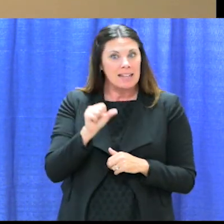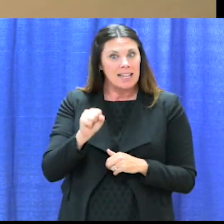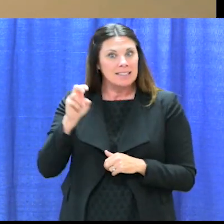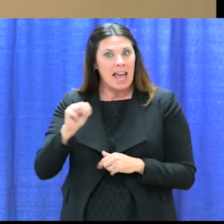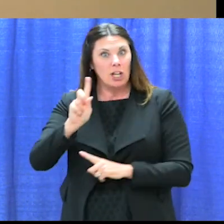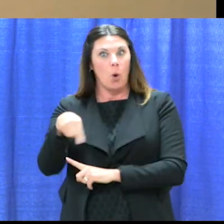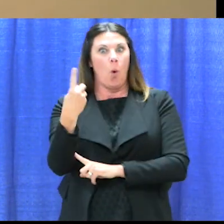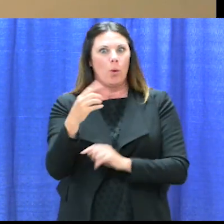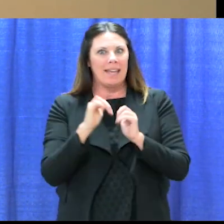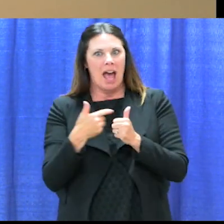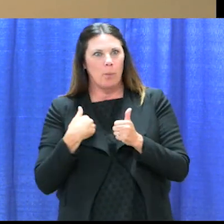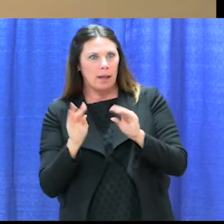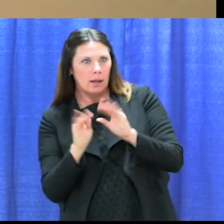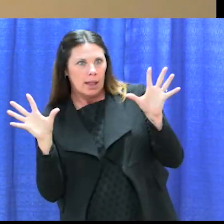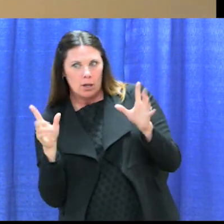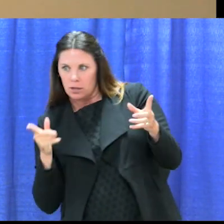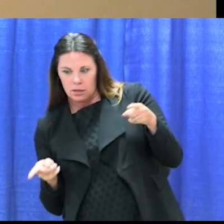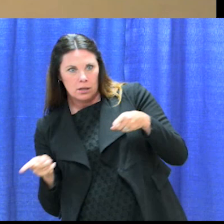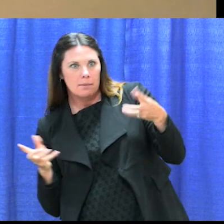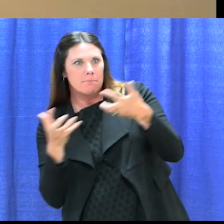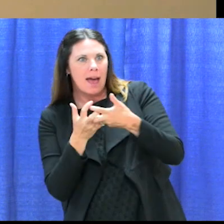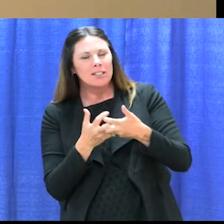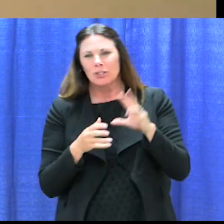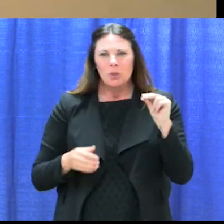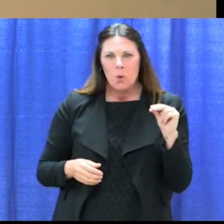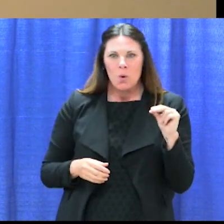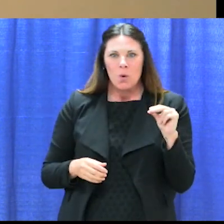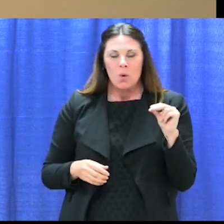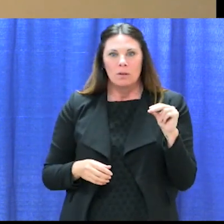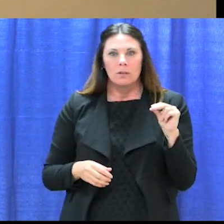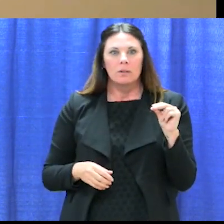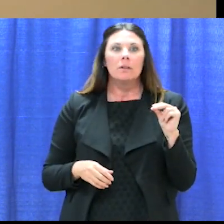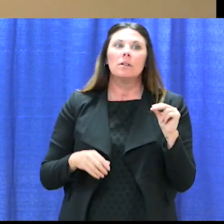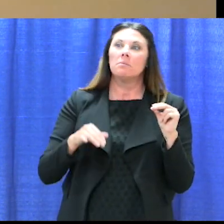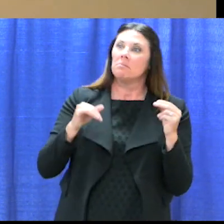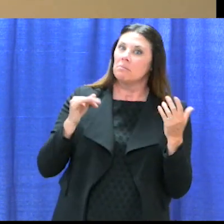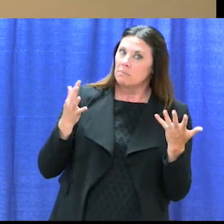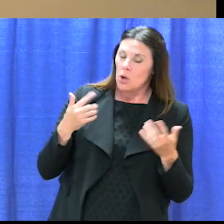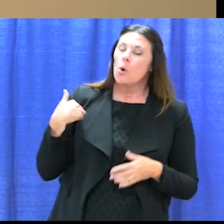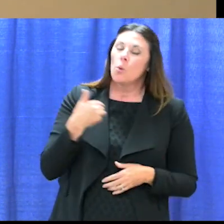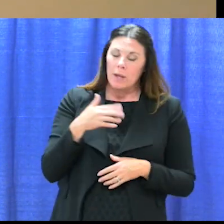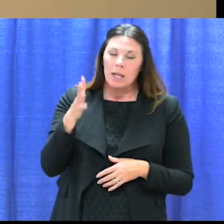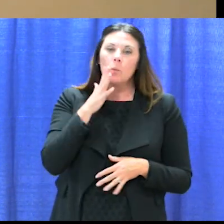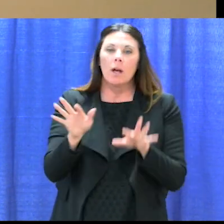And if there are any customer issues or questions that partners have we will walk them through the application process.